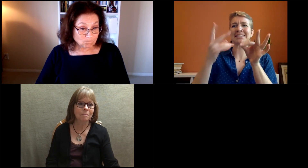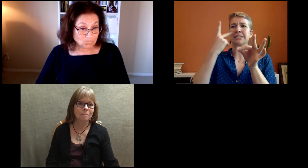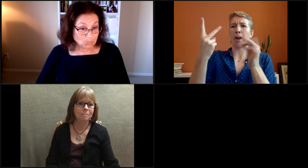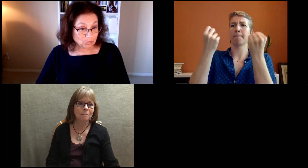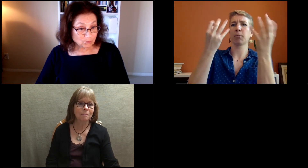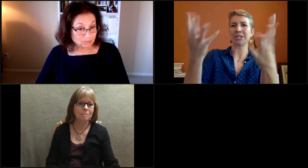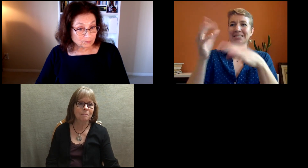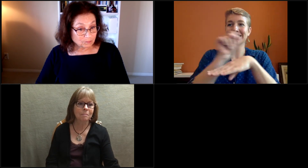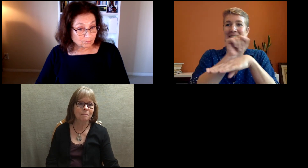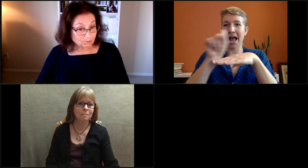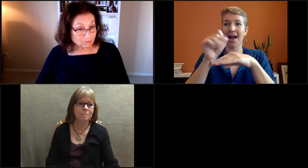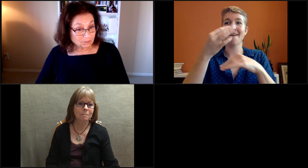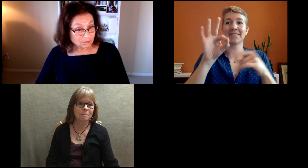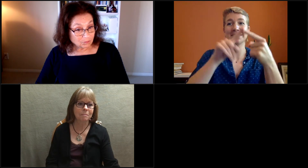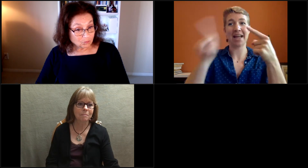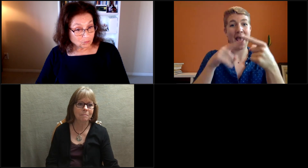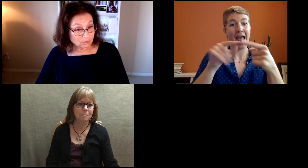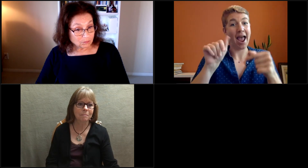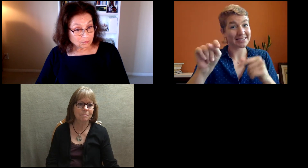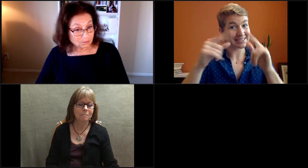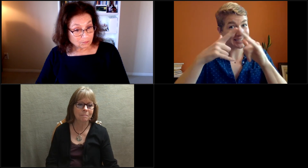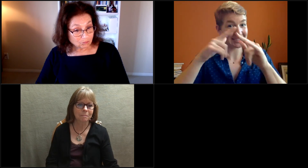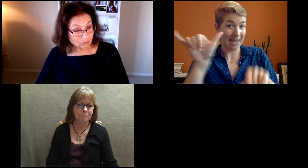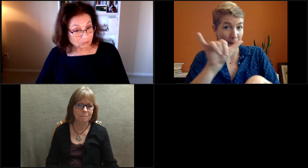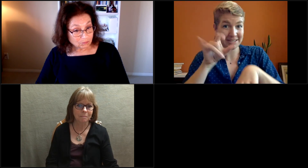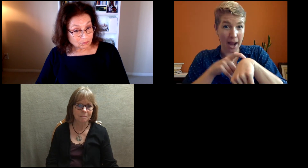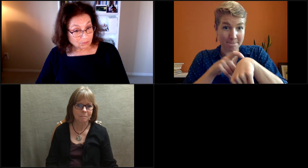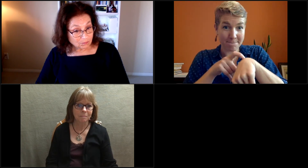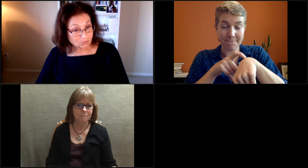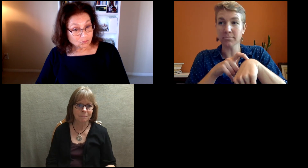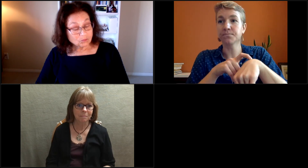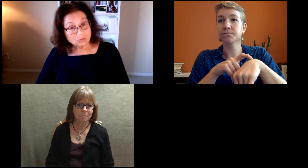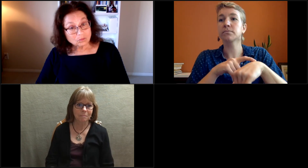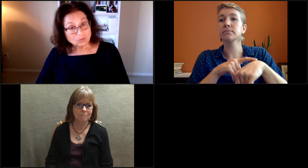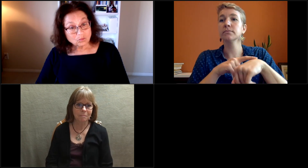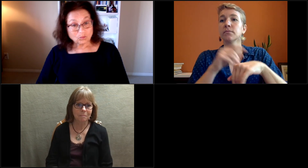Do you think that we simply see multiple stages of the cycle at the same time?